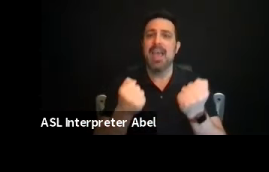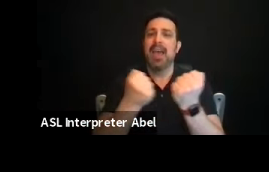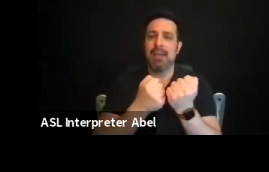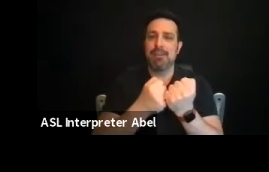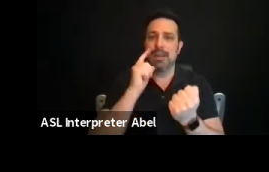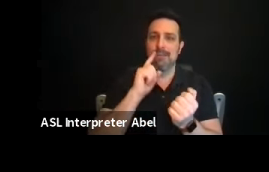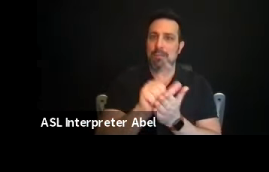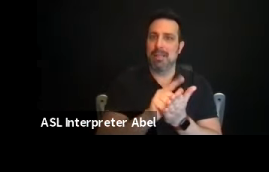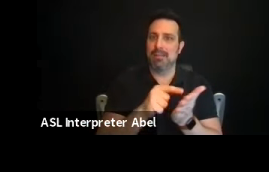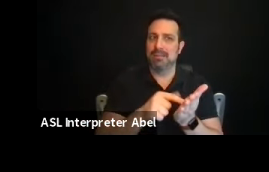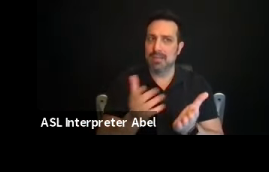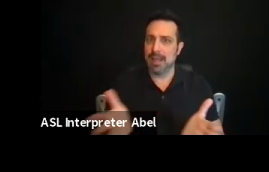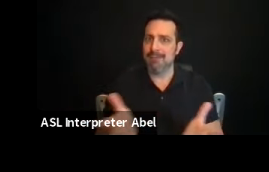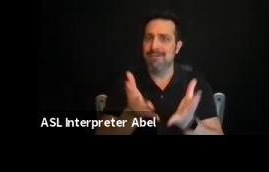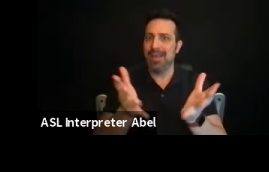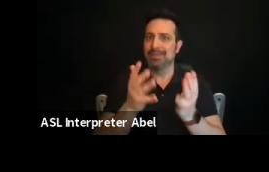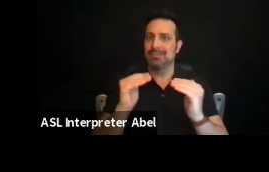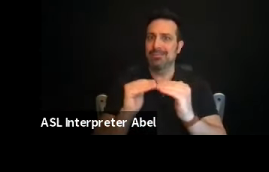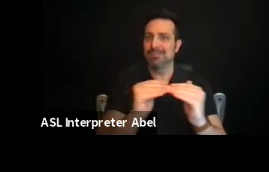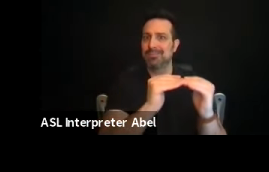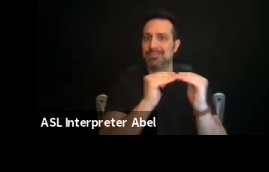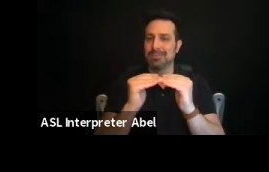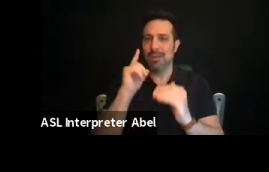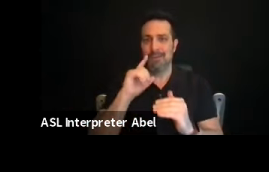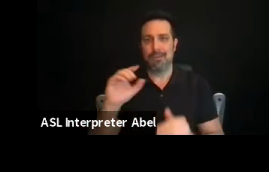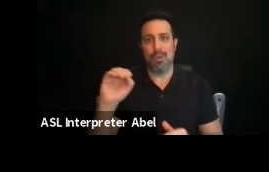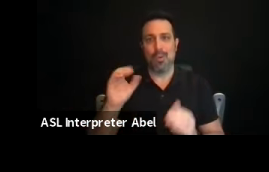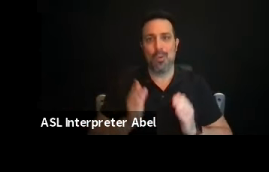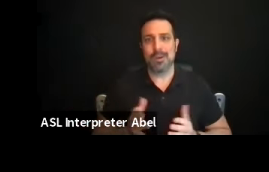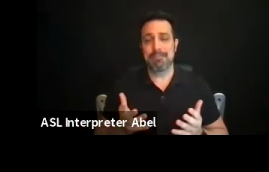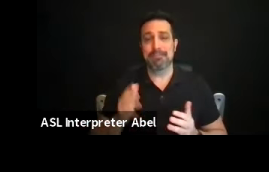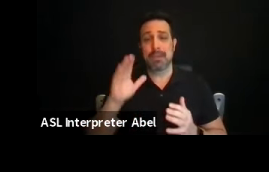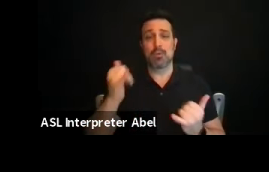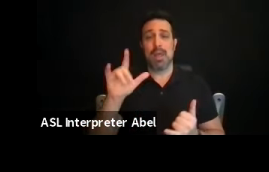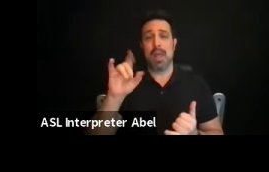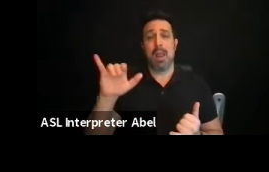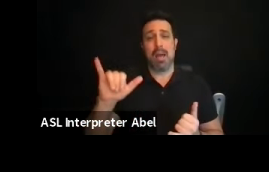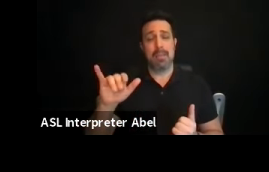time, you'll have the opportunity to put your lobbying 101 skills into practice and to advocate for